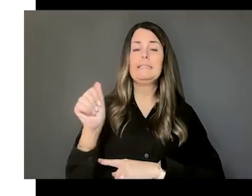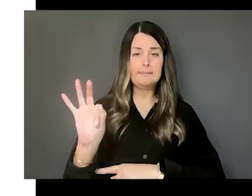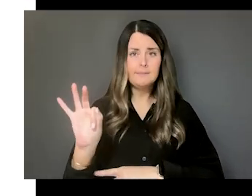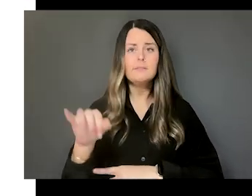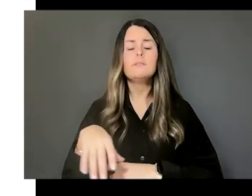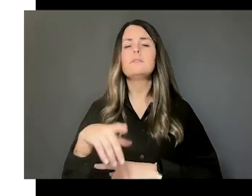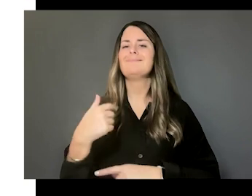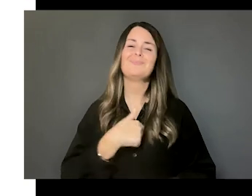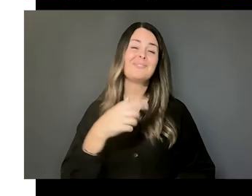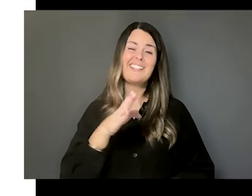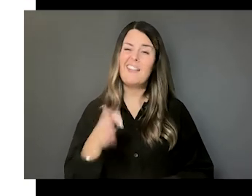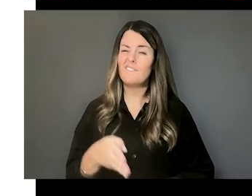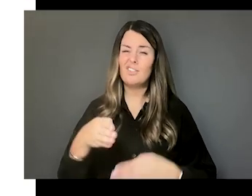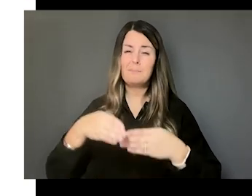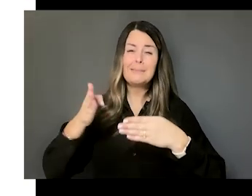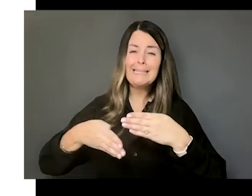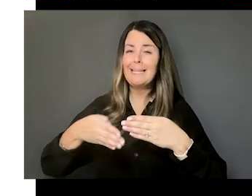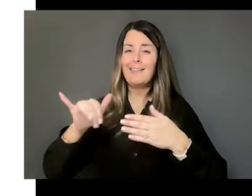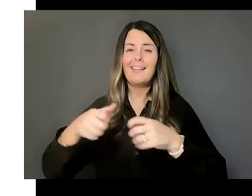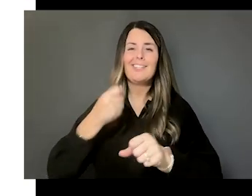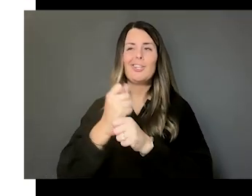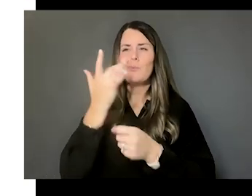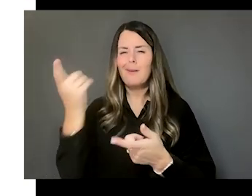and we never completed the year due to Covid.